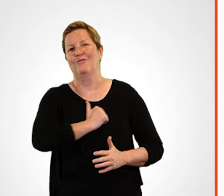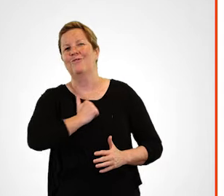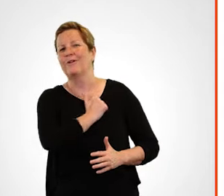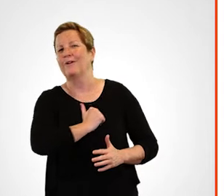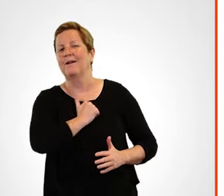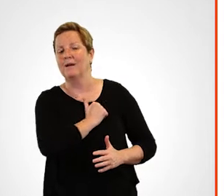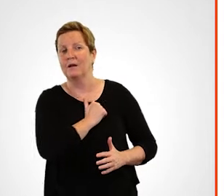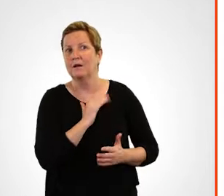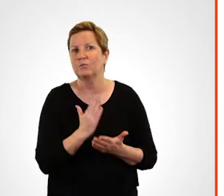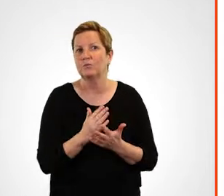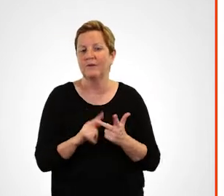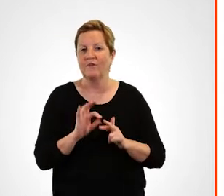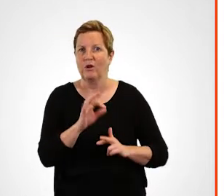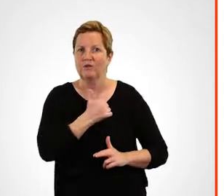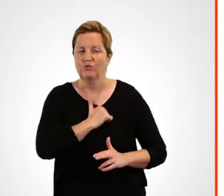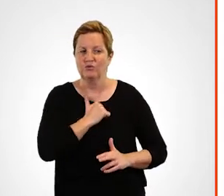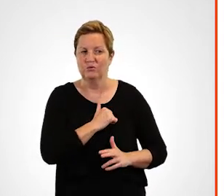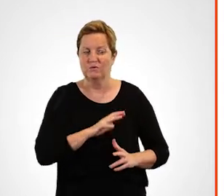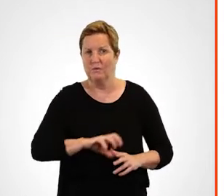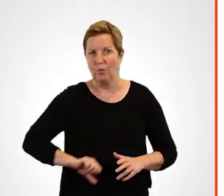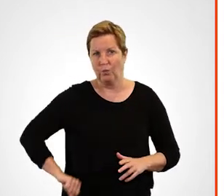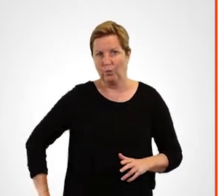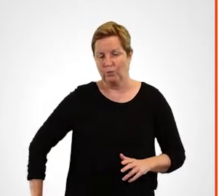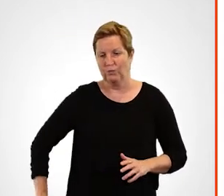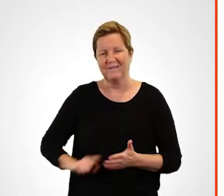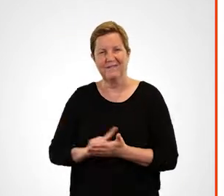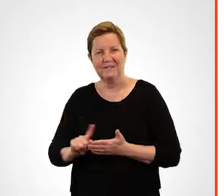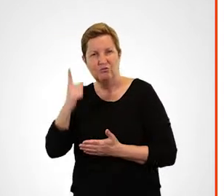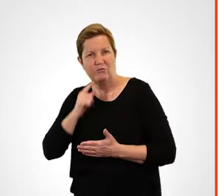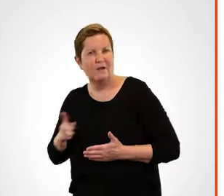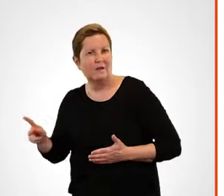In fact, if it's not pleasurable you kind of want to put it aside and come back later.